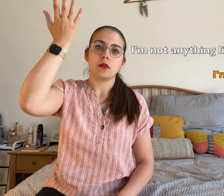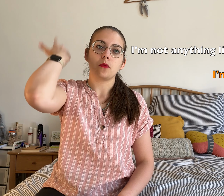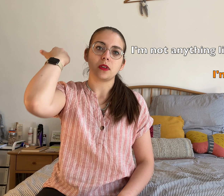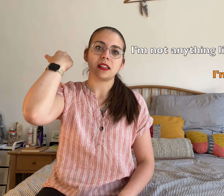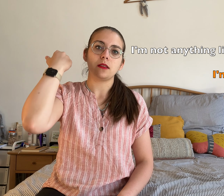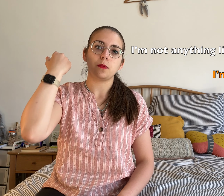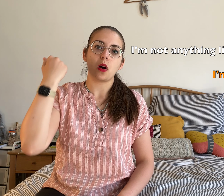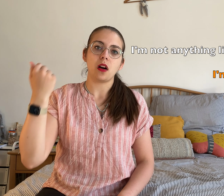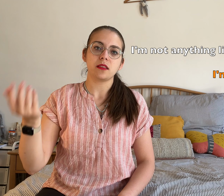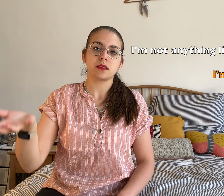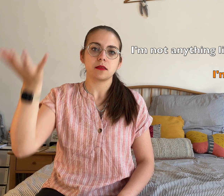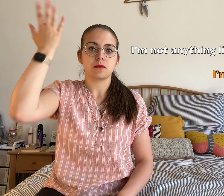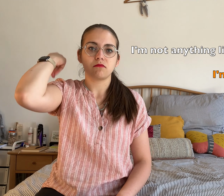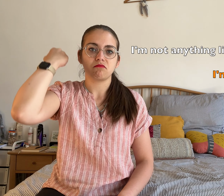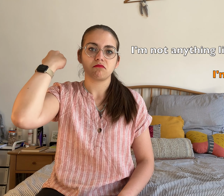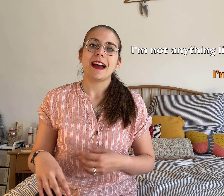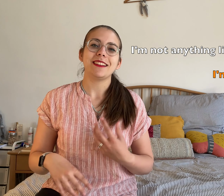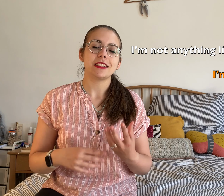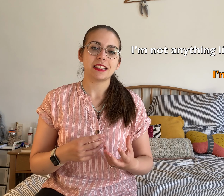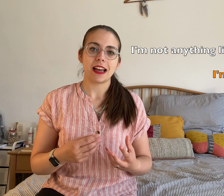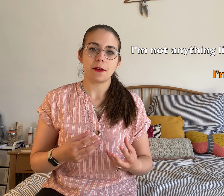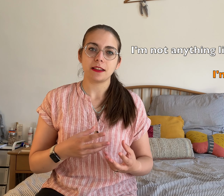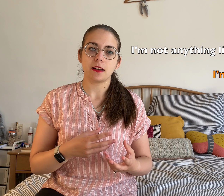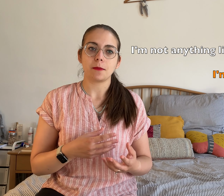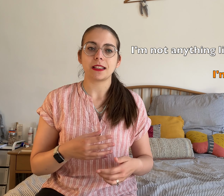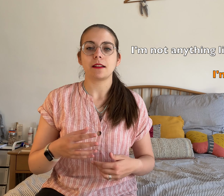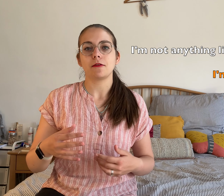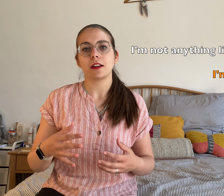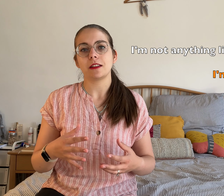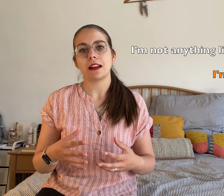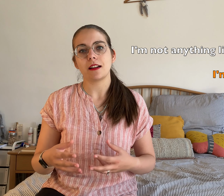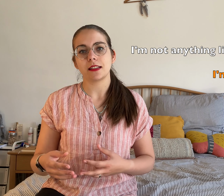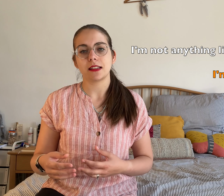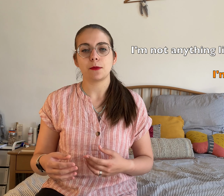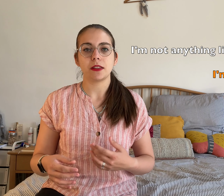was in the past". And you'll see how it comes out rather nicely with the